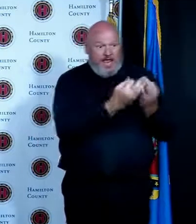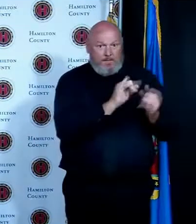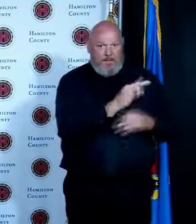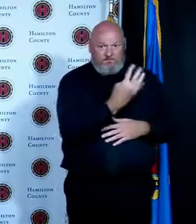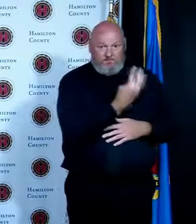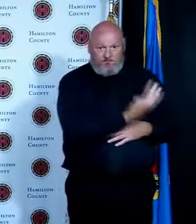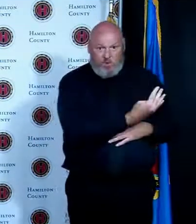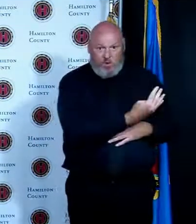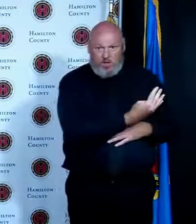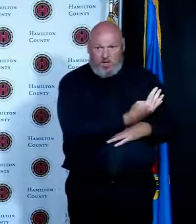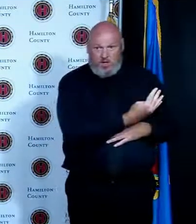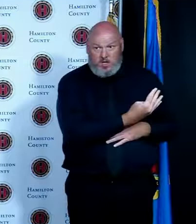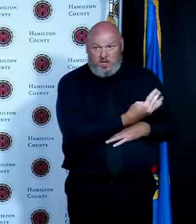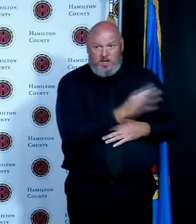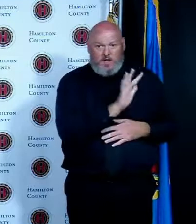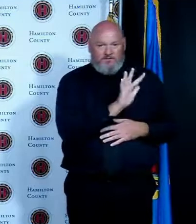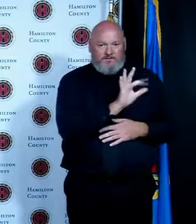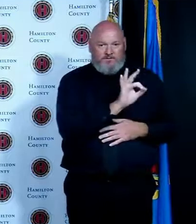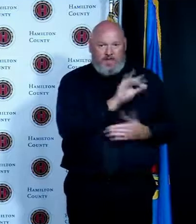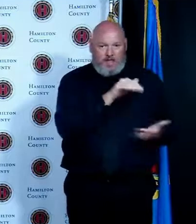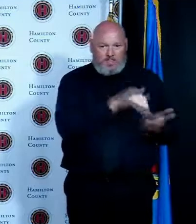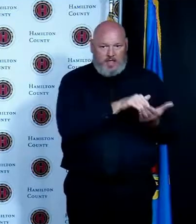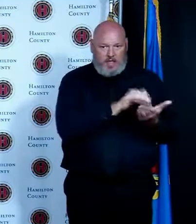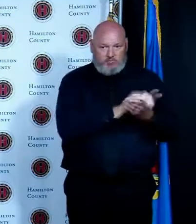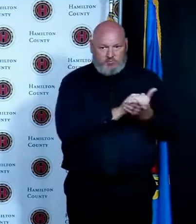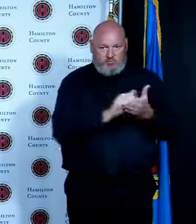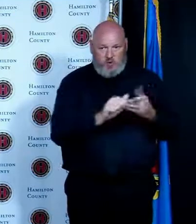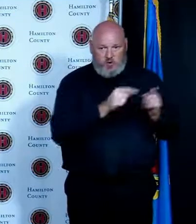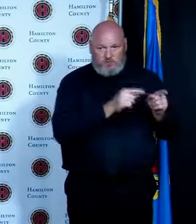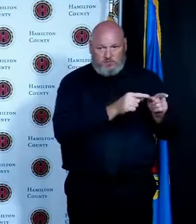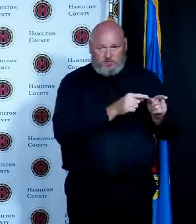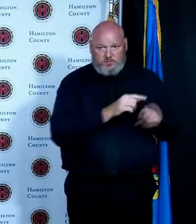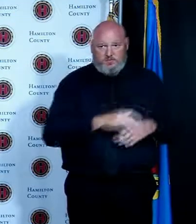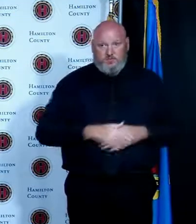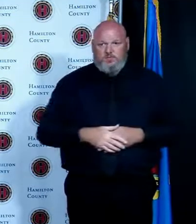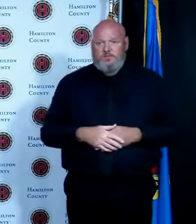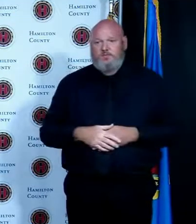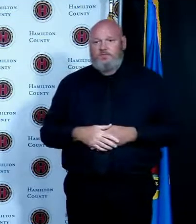for that program so with that Bridget I believe we're ready for questions